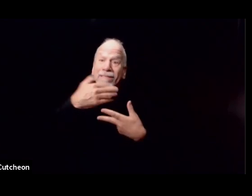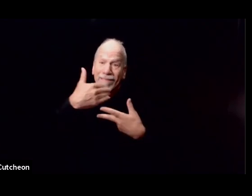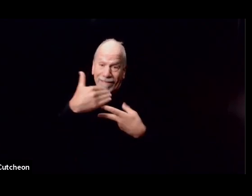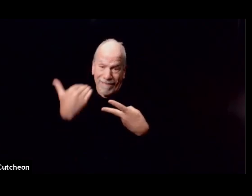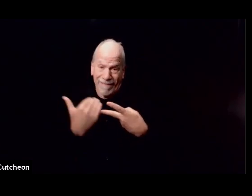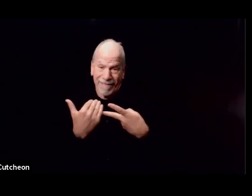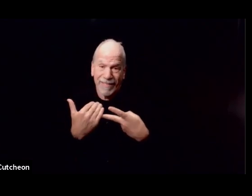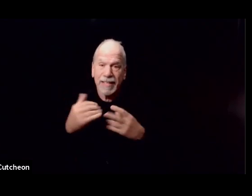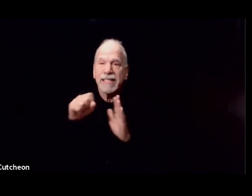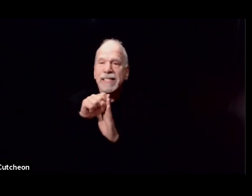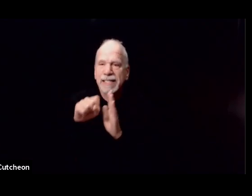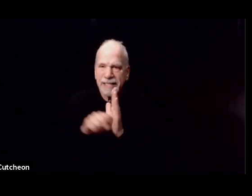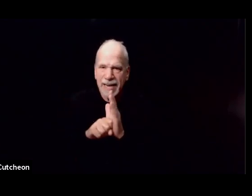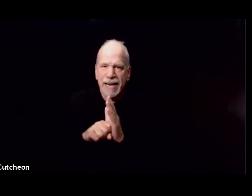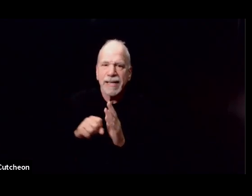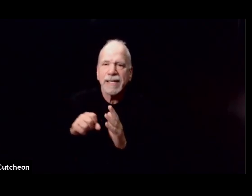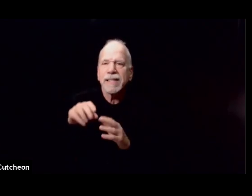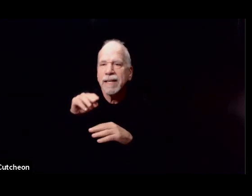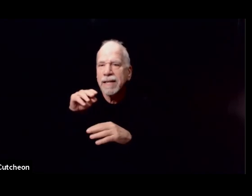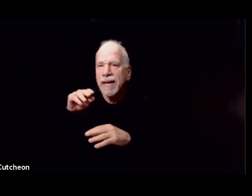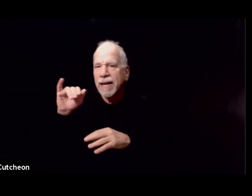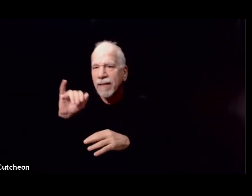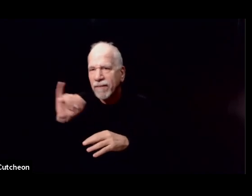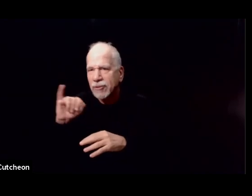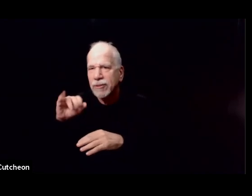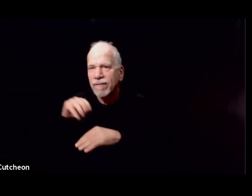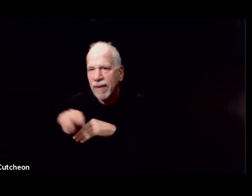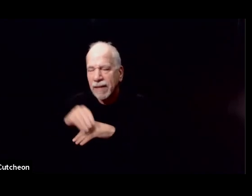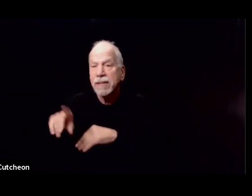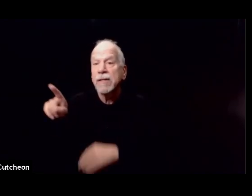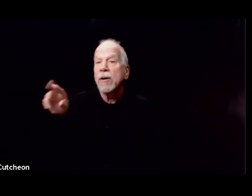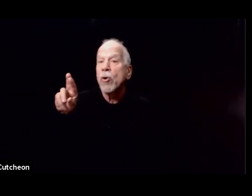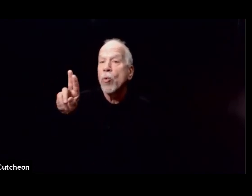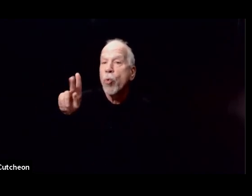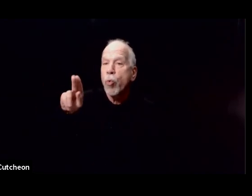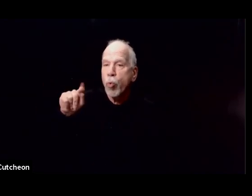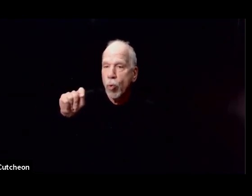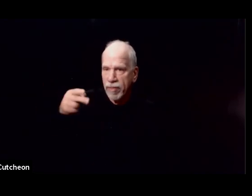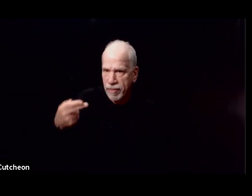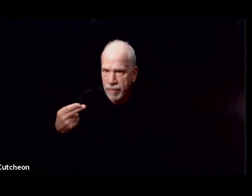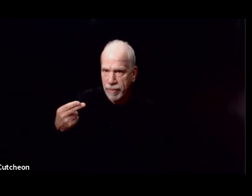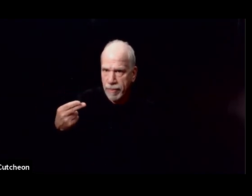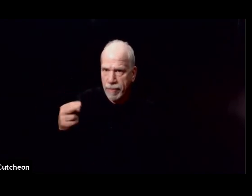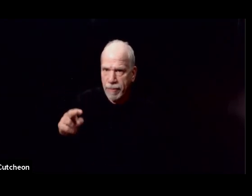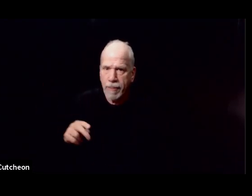updates, we will open for questions from reporters on the line. With that I will now turn it over to Commissioner Malcolm.